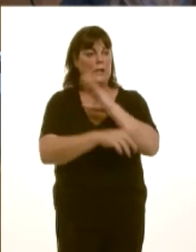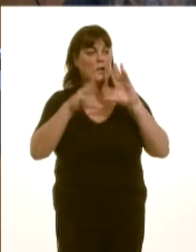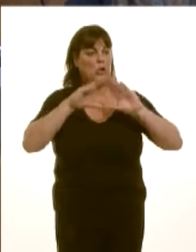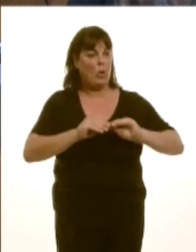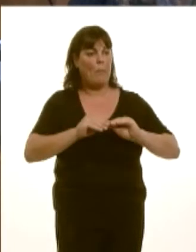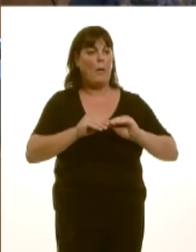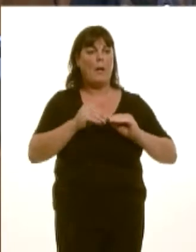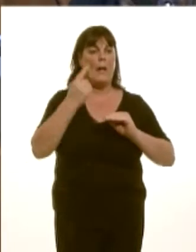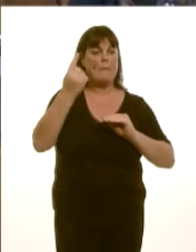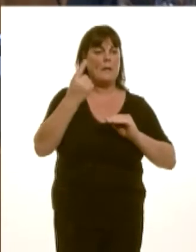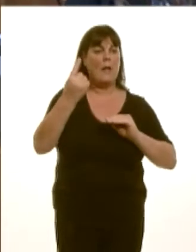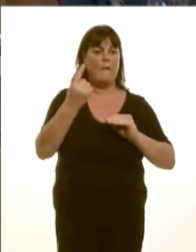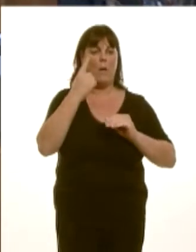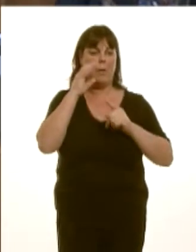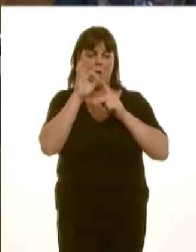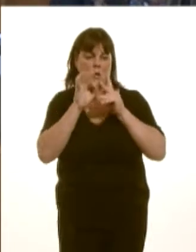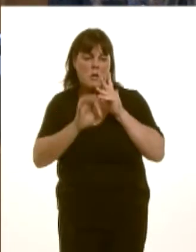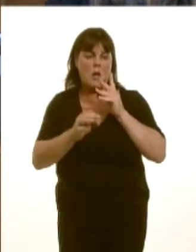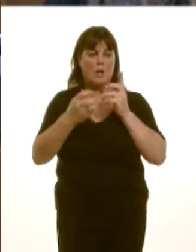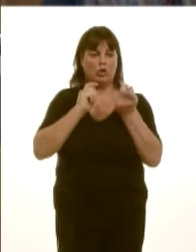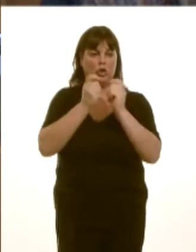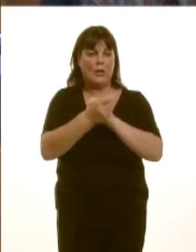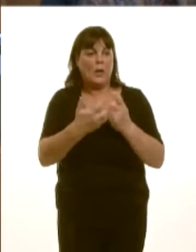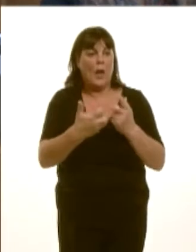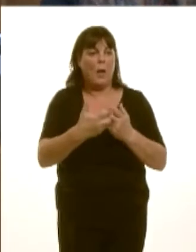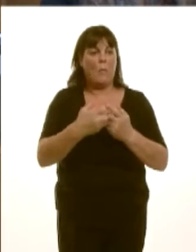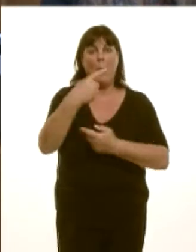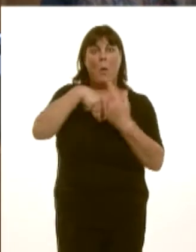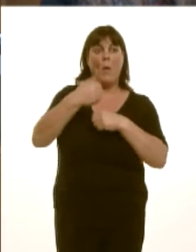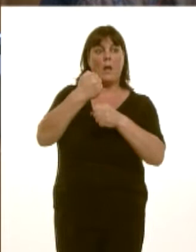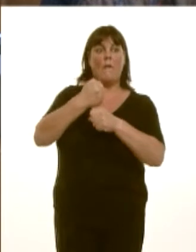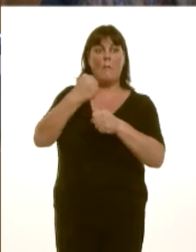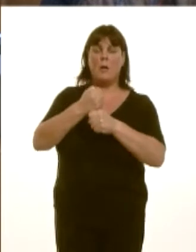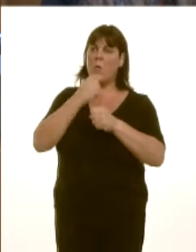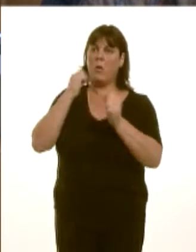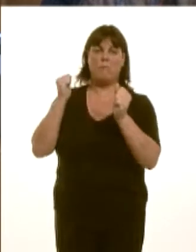Of course, it will be our position, as a Government, to fight anything that leads to unfairness,